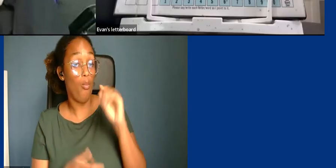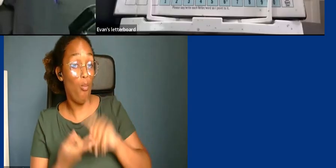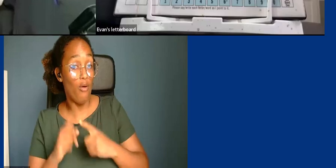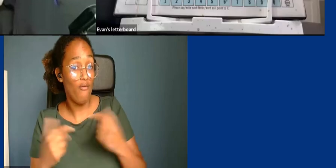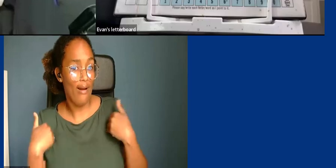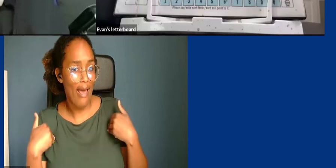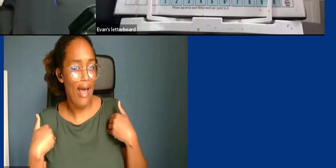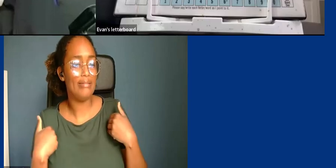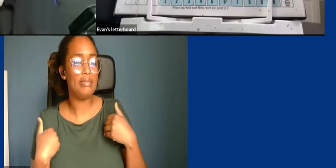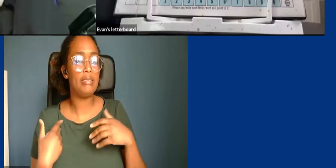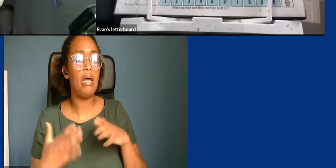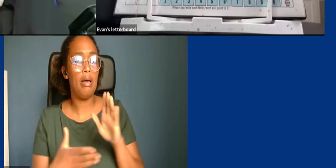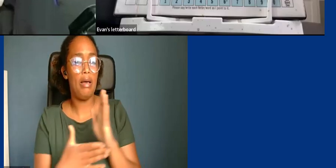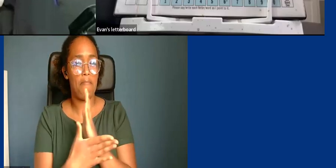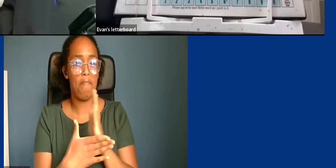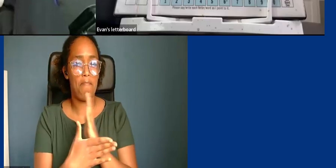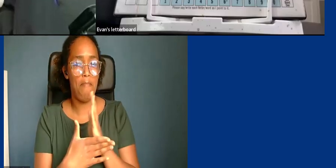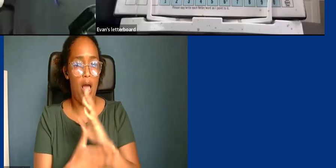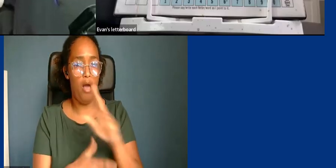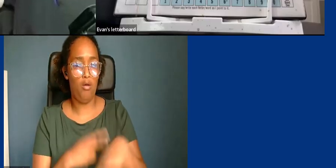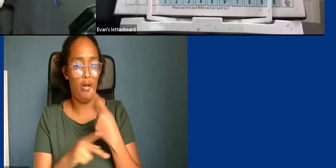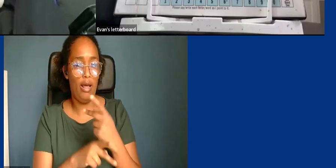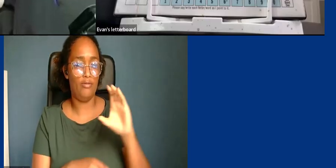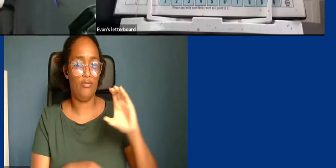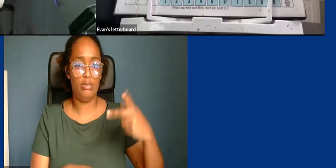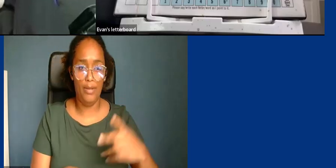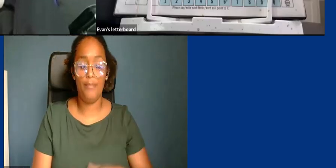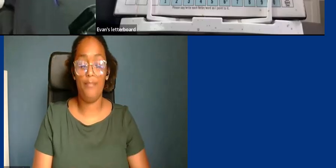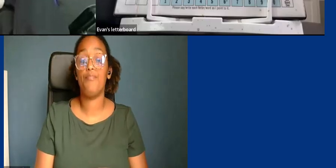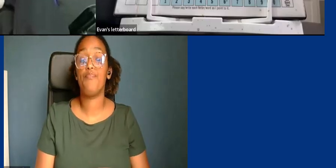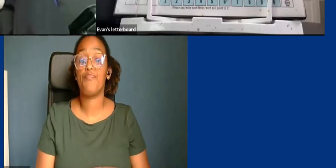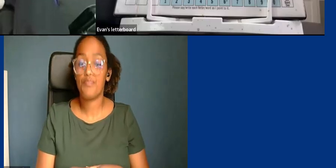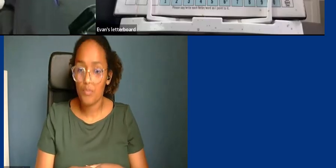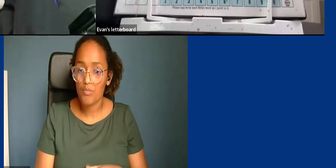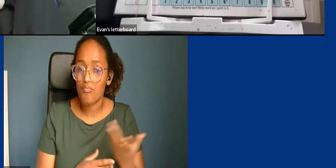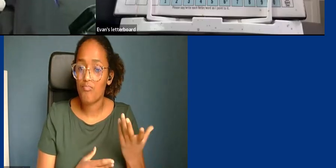Fernando slowly undresses her while she caresses him with her foot.